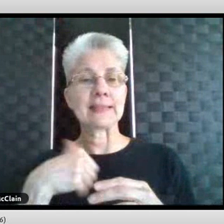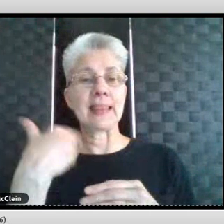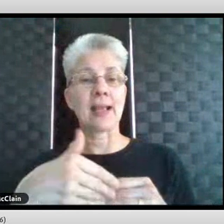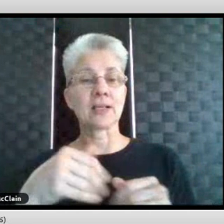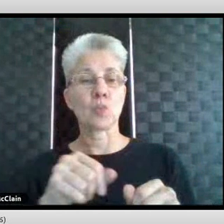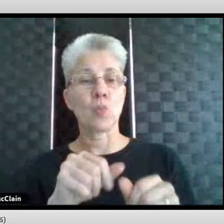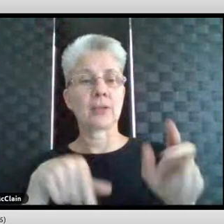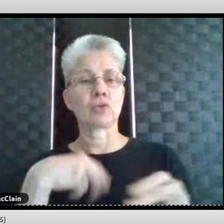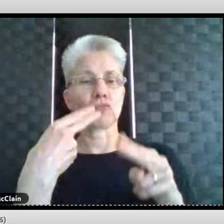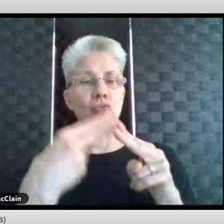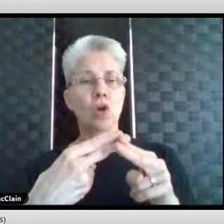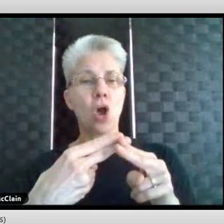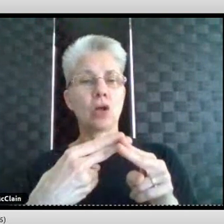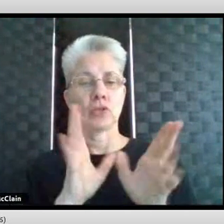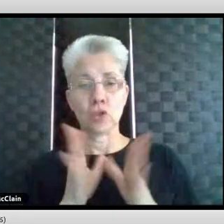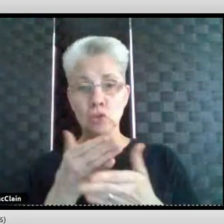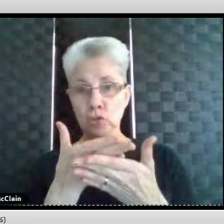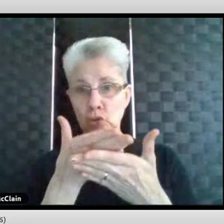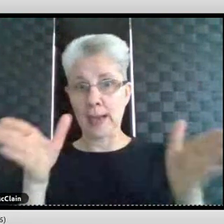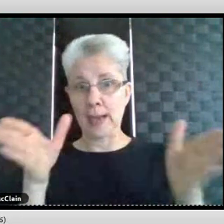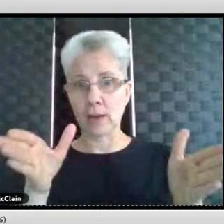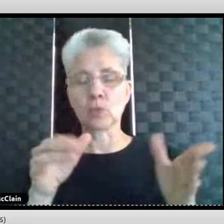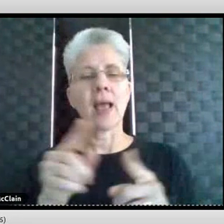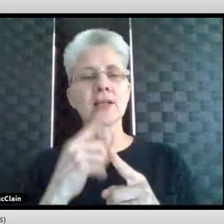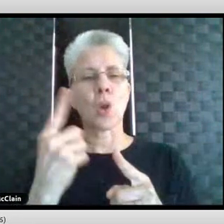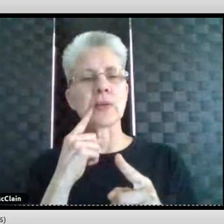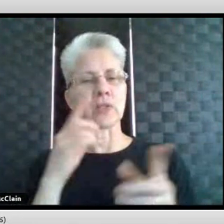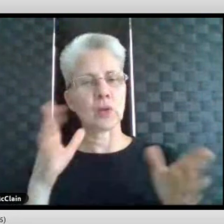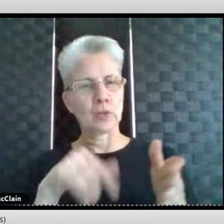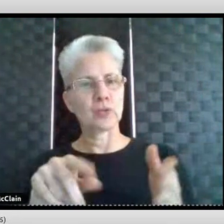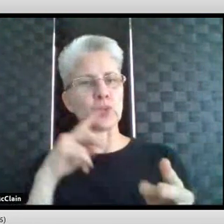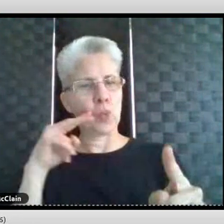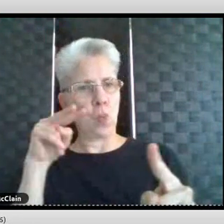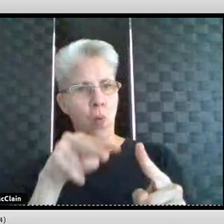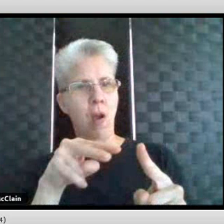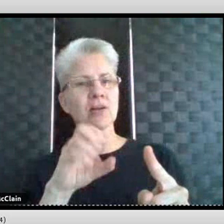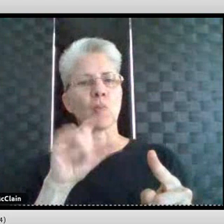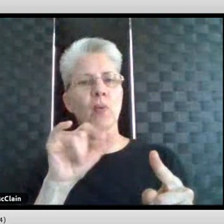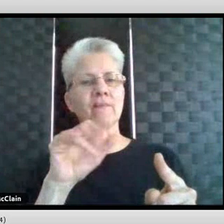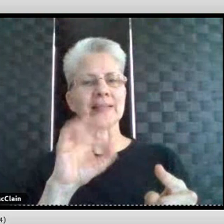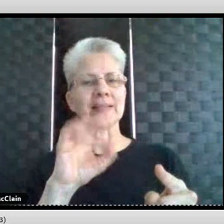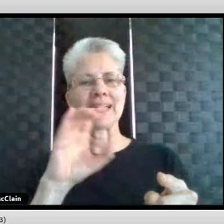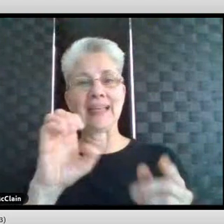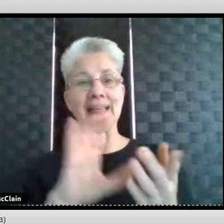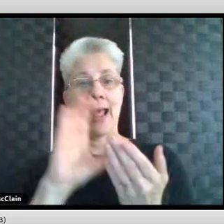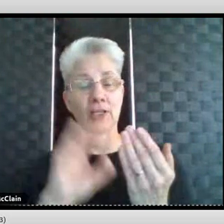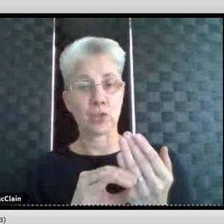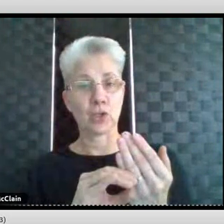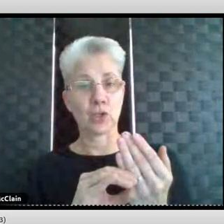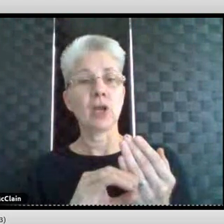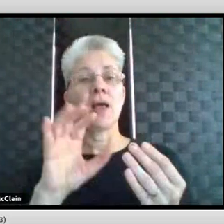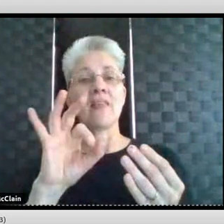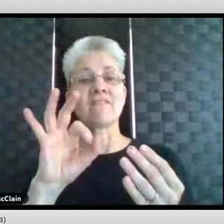"Turning Outward." As always, we encourage you to keep an eye on the SWFLN CE Calendar, the SWFLN Facebook page, or your message from LISTSERV.